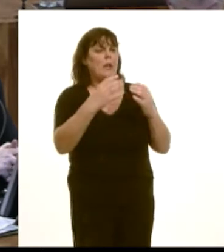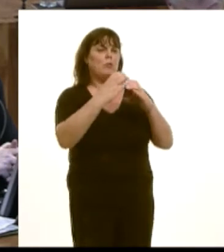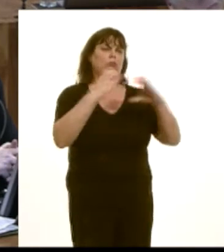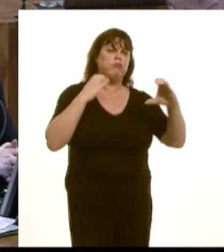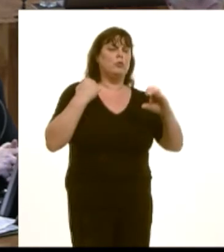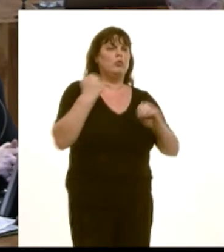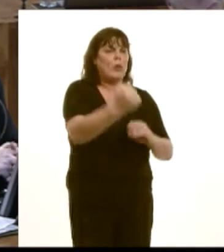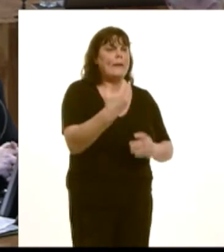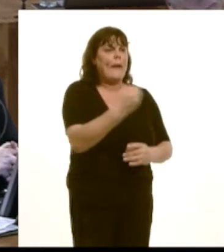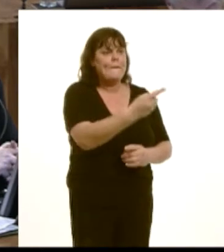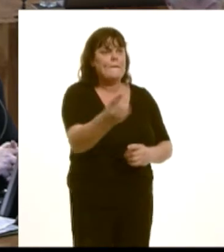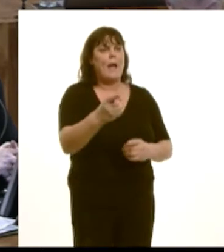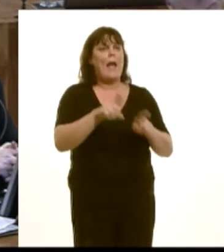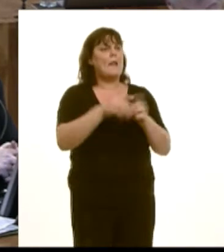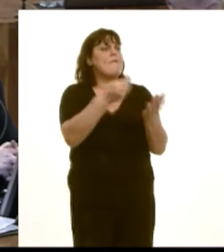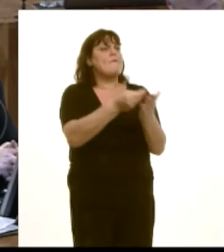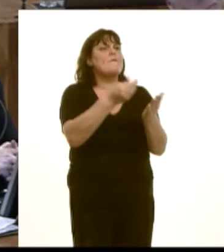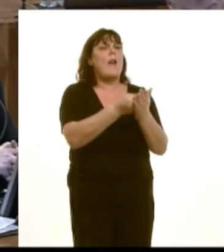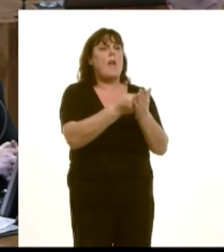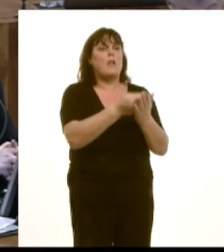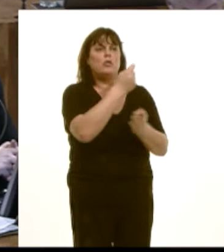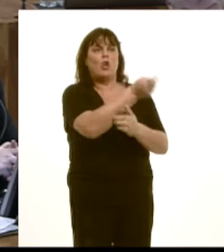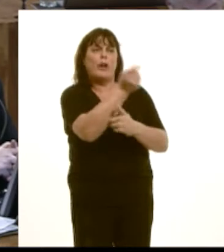fare structure should look like. As I said to the leader of the Liberal Democrats, what